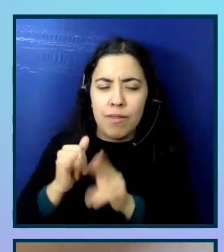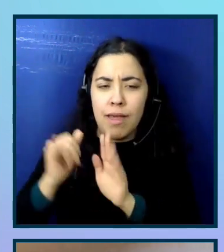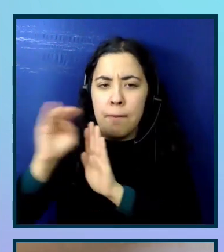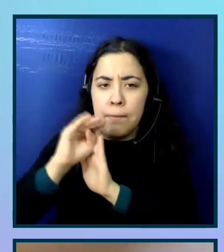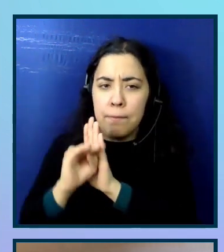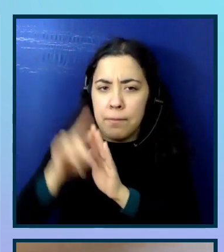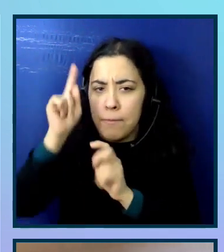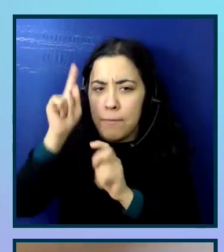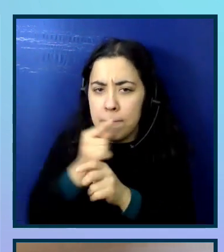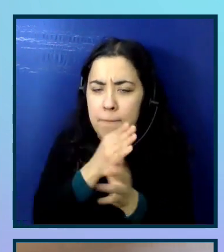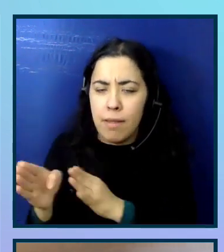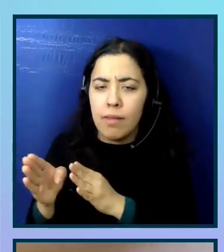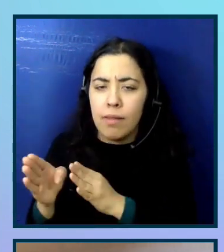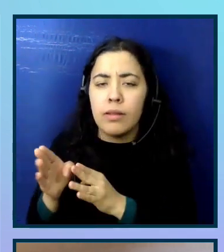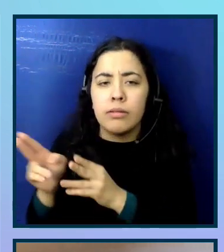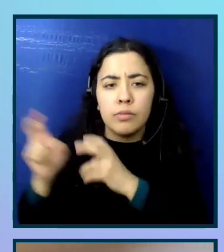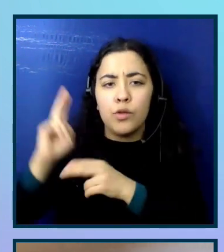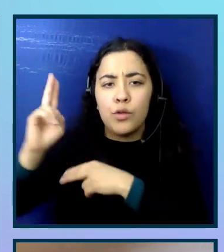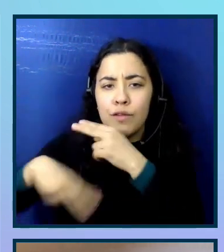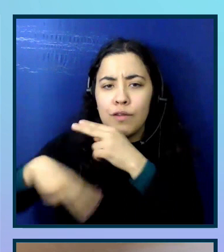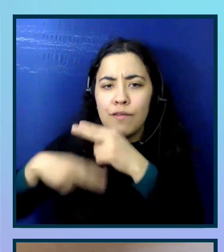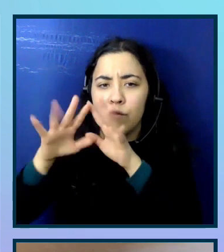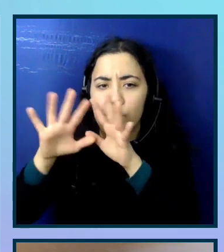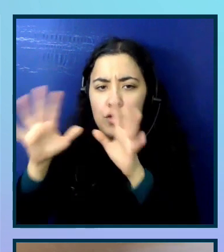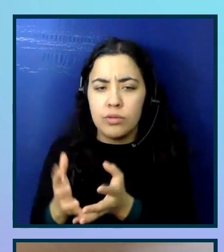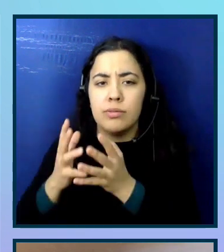of Universal Design, Universal Design for Learning,